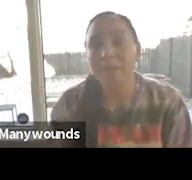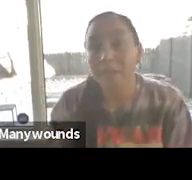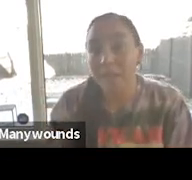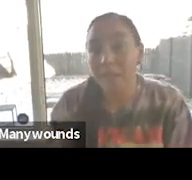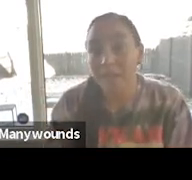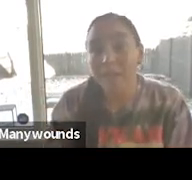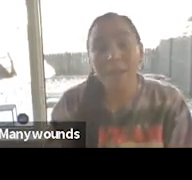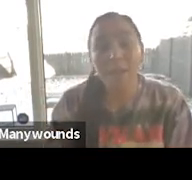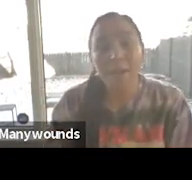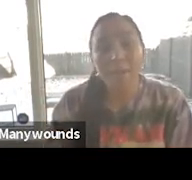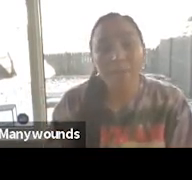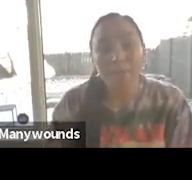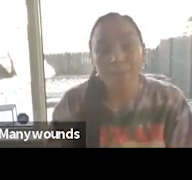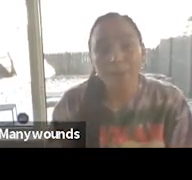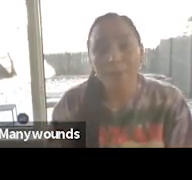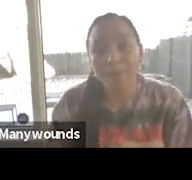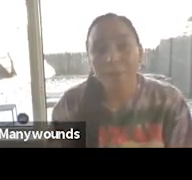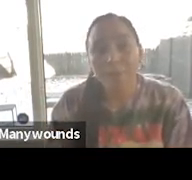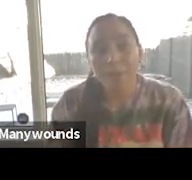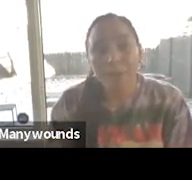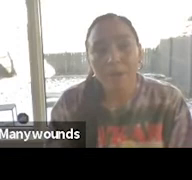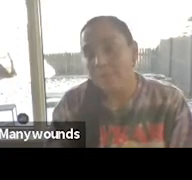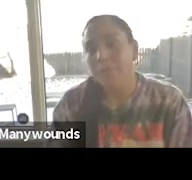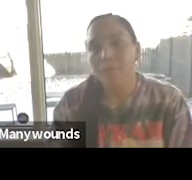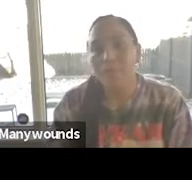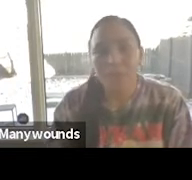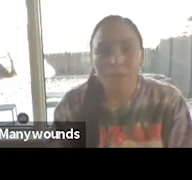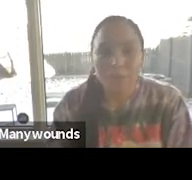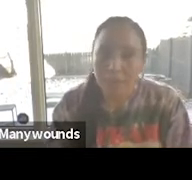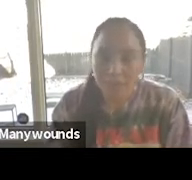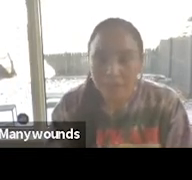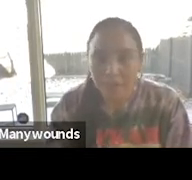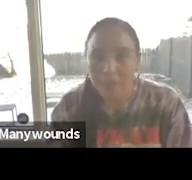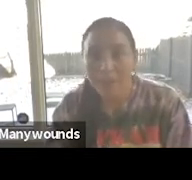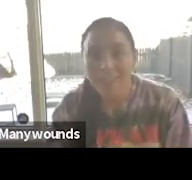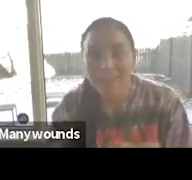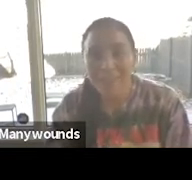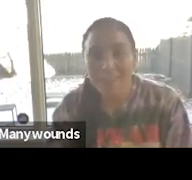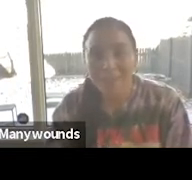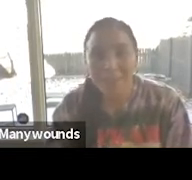That's what I think. Both of them, yeah, so just would like to give my thanks to them as well.